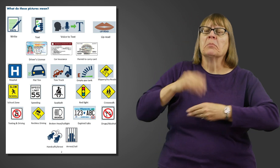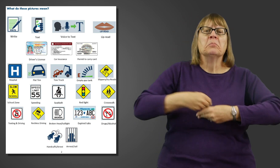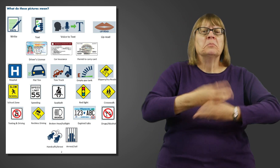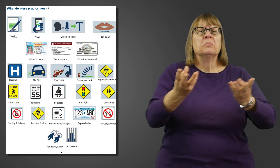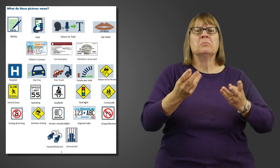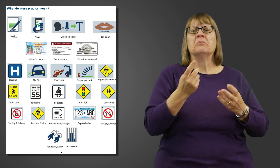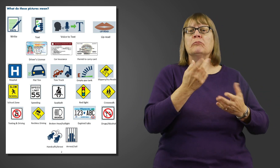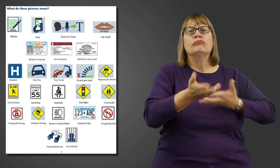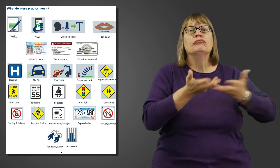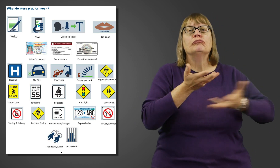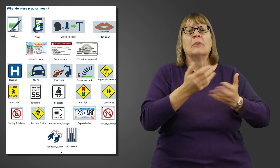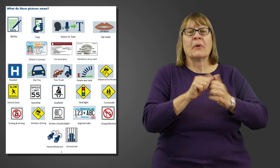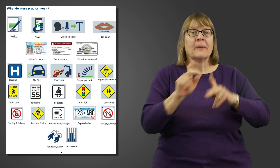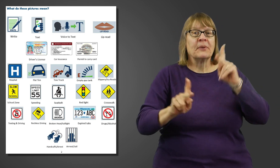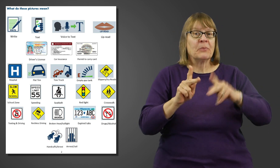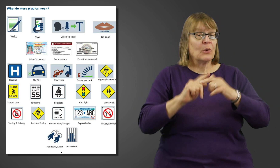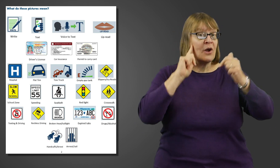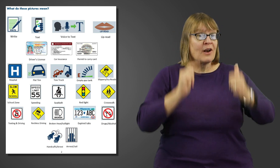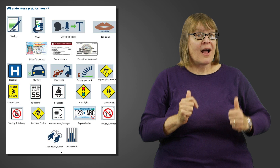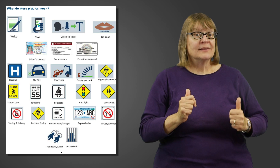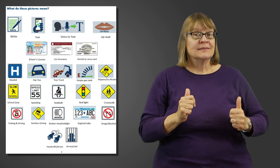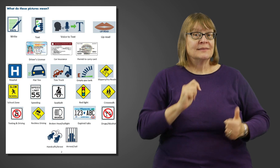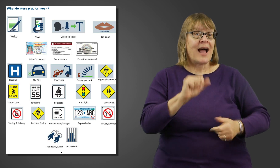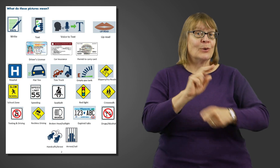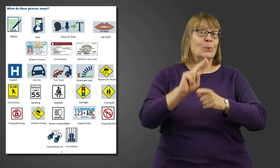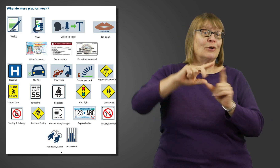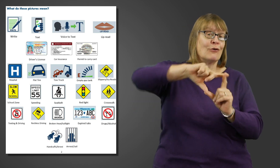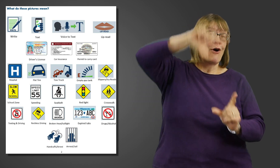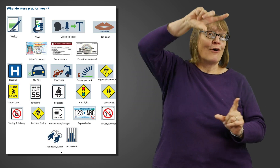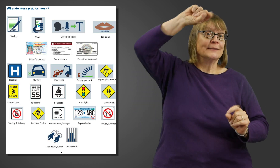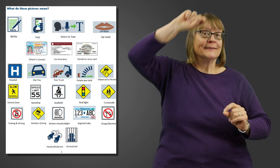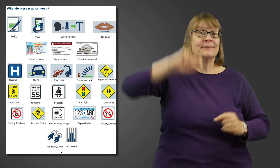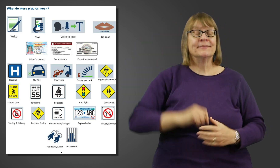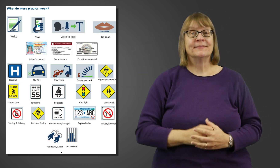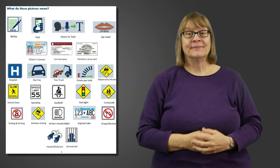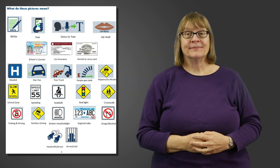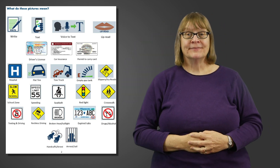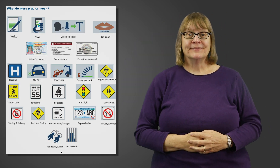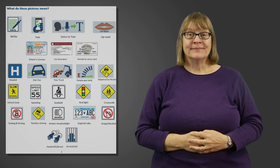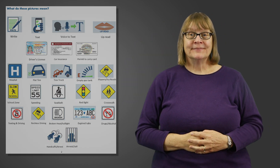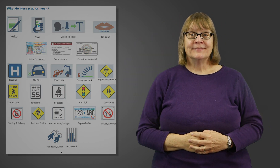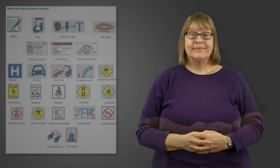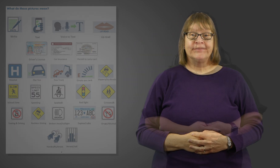request these cards to have on hand in case they encounter someone with hearing loss.